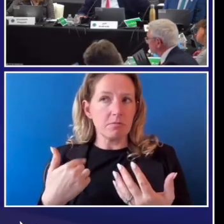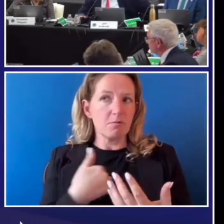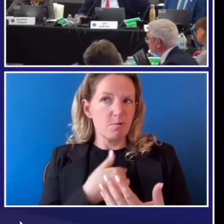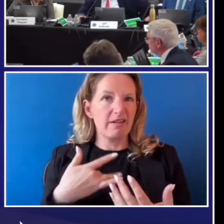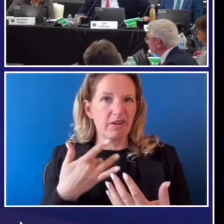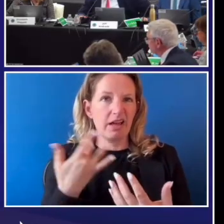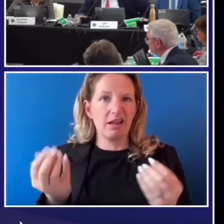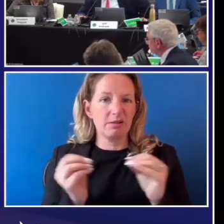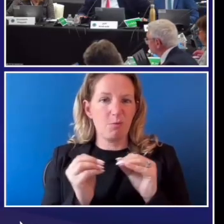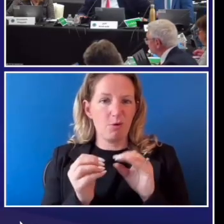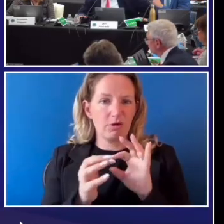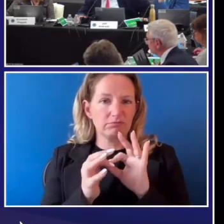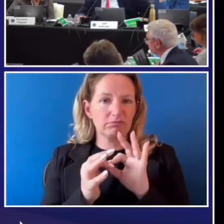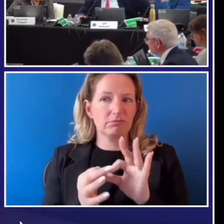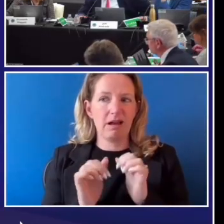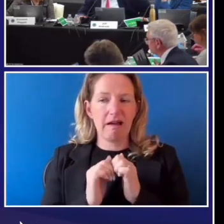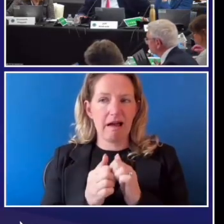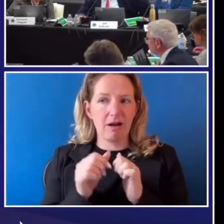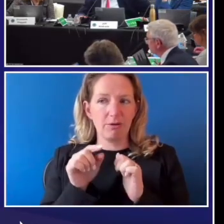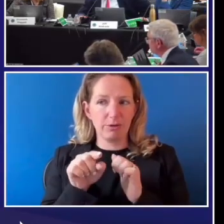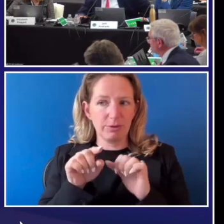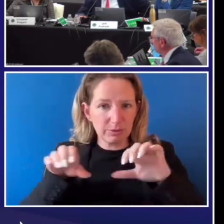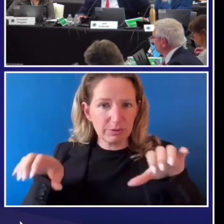do business and um, you know, general business law.